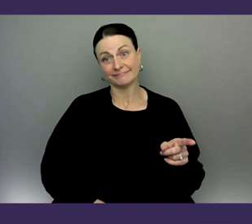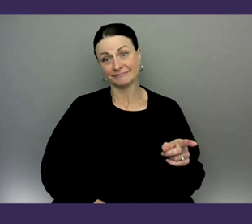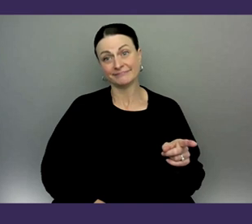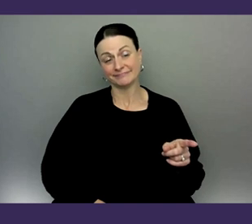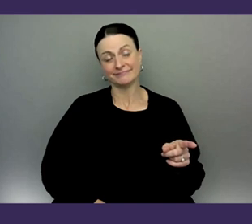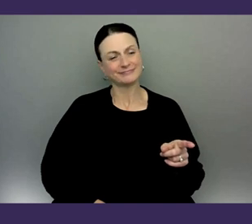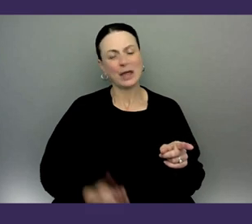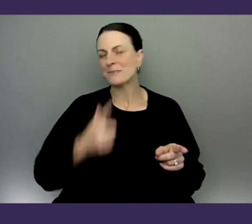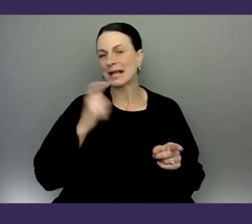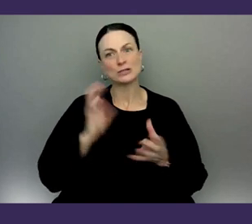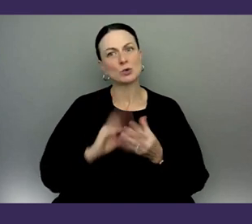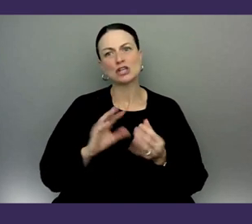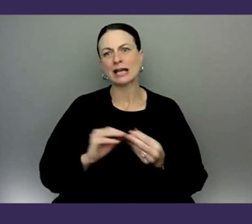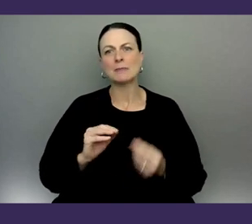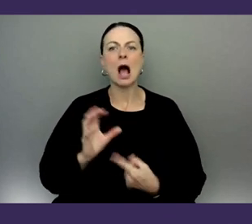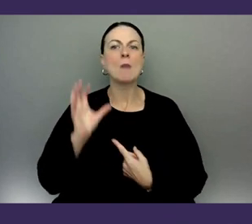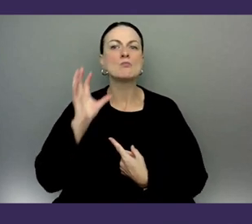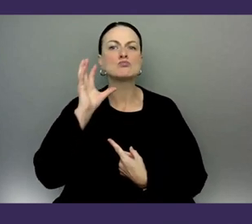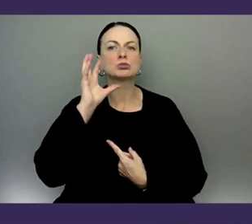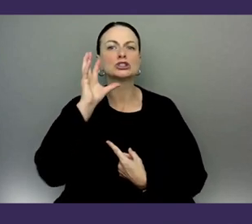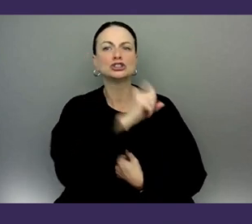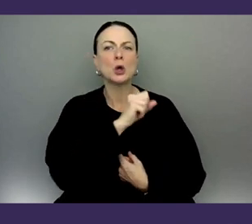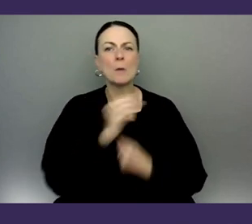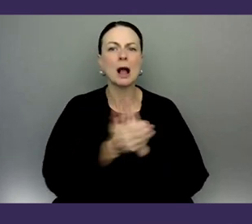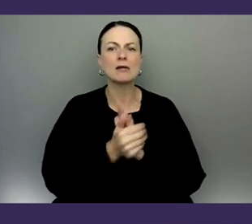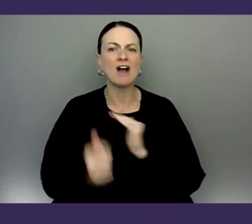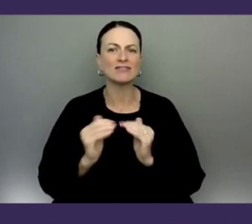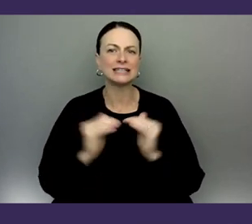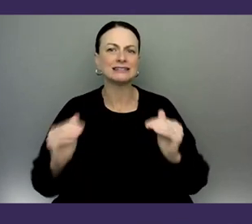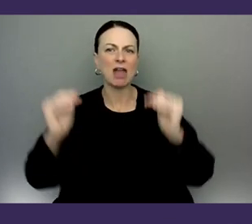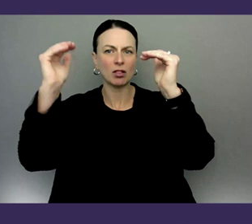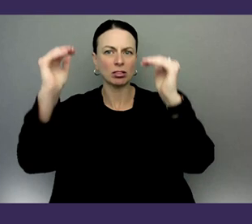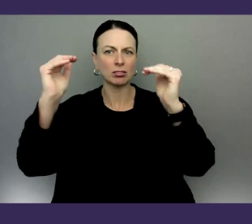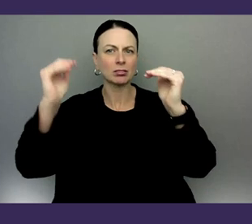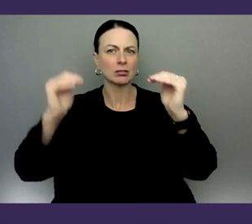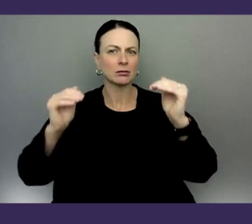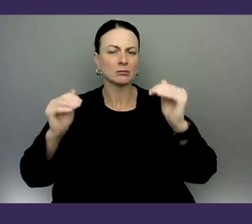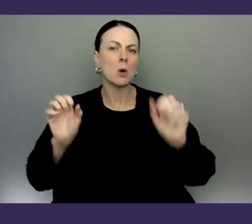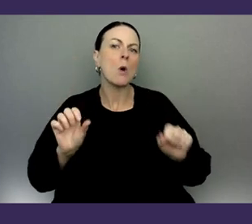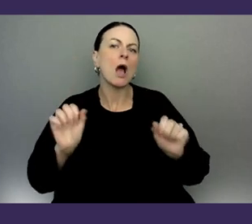because we're talking about presuming competence, right? Presuming competence of individuals with disabilities.